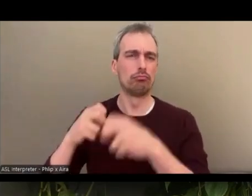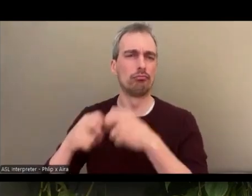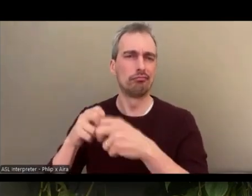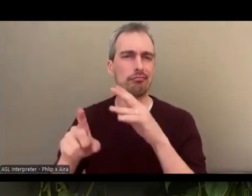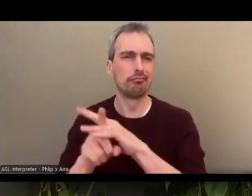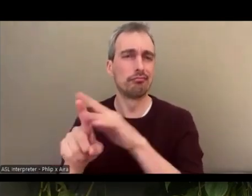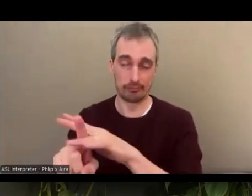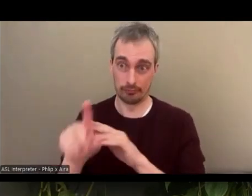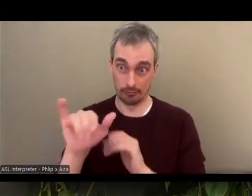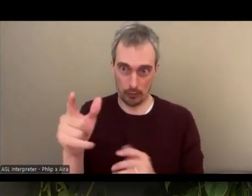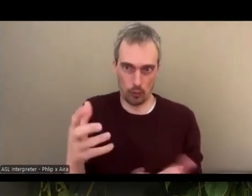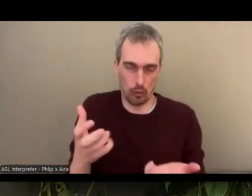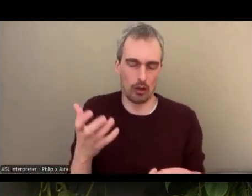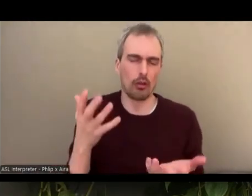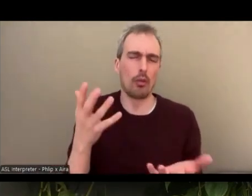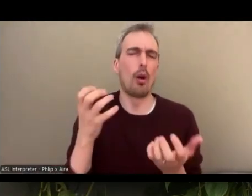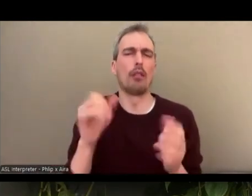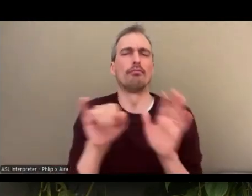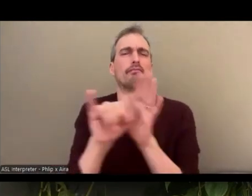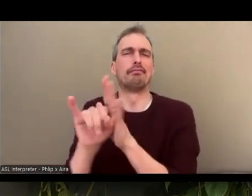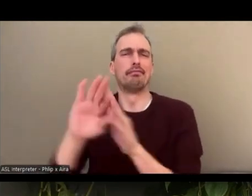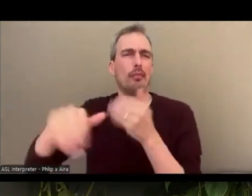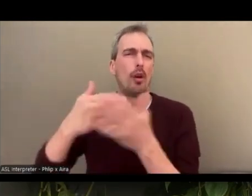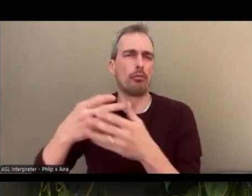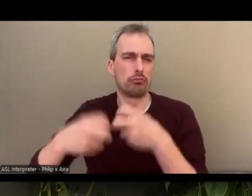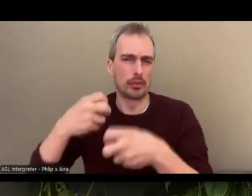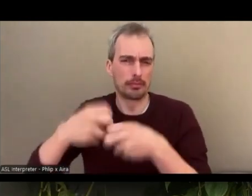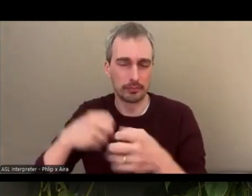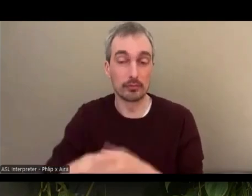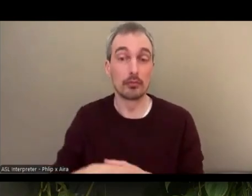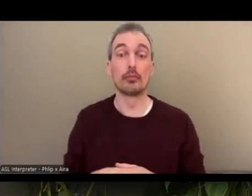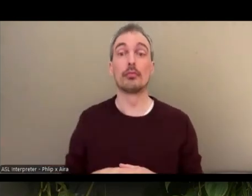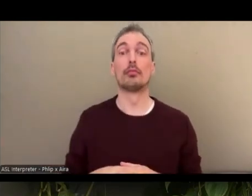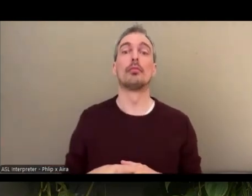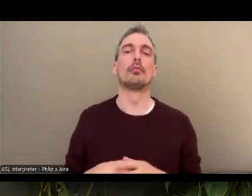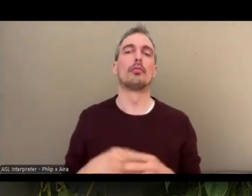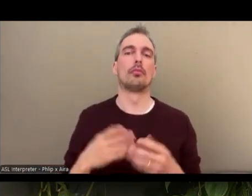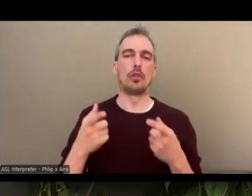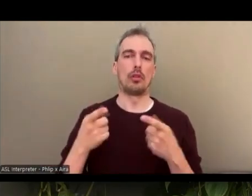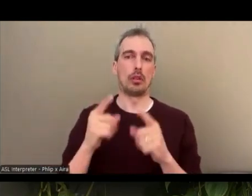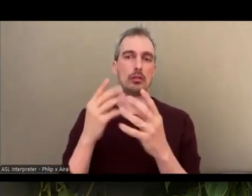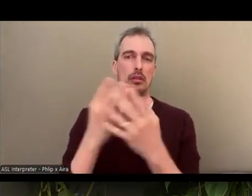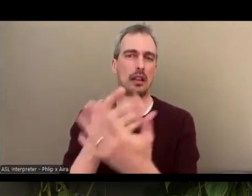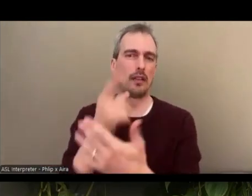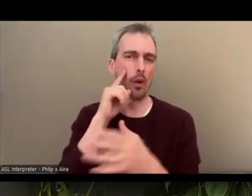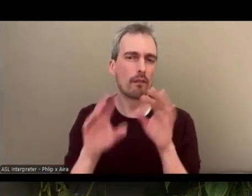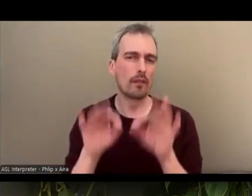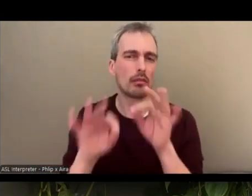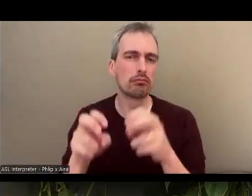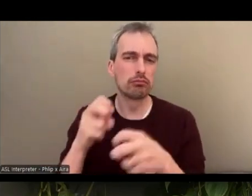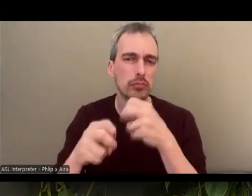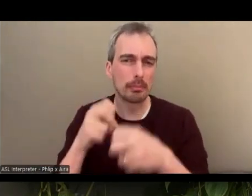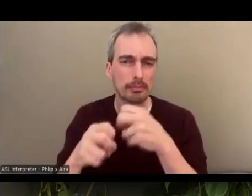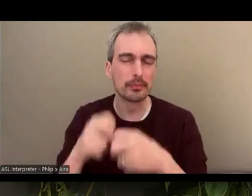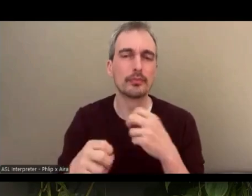When implementing tools that scan for problems, it's a good idea to consider in advance how to integrate those results into your